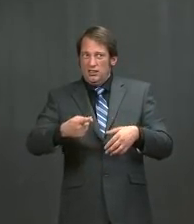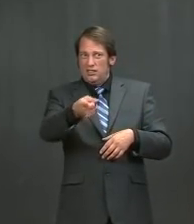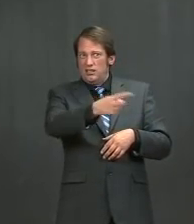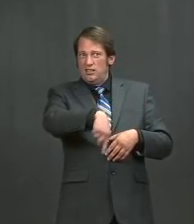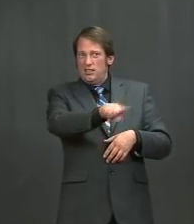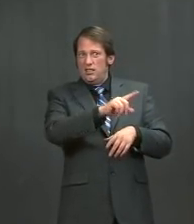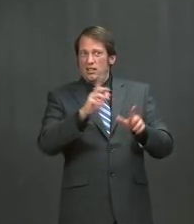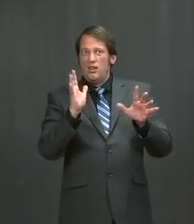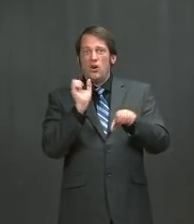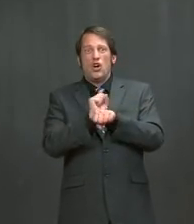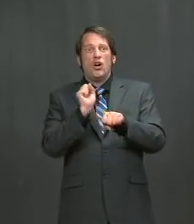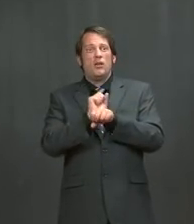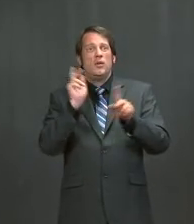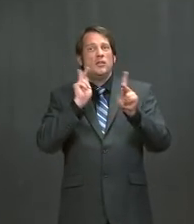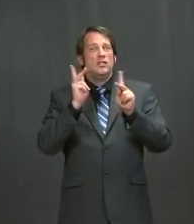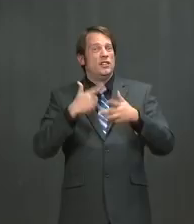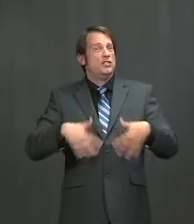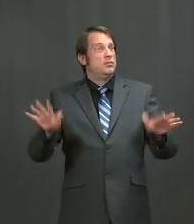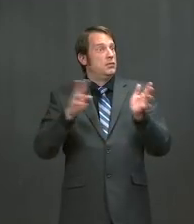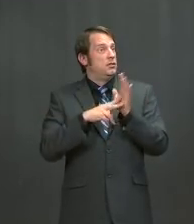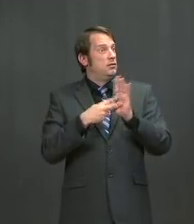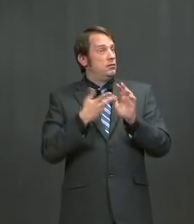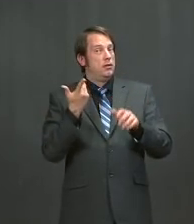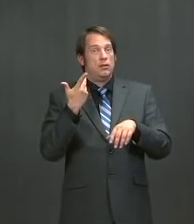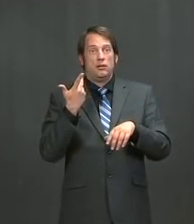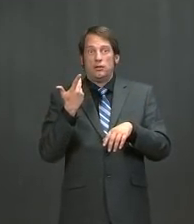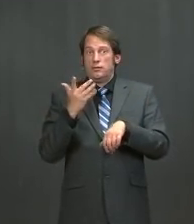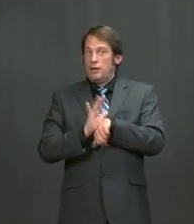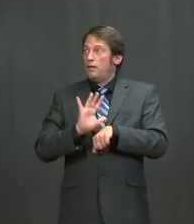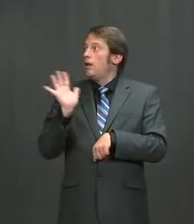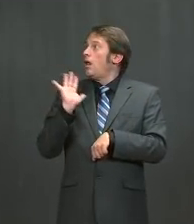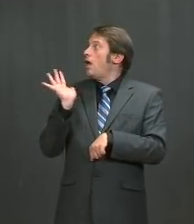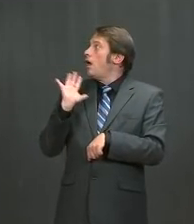so working people can't cast their vote after their shift is over.